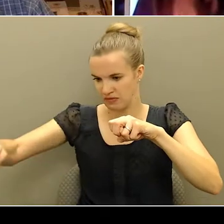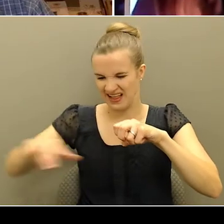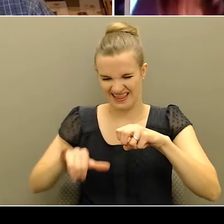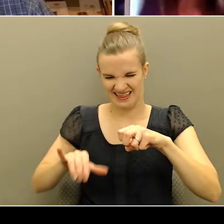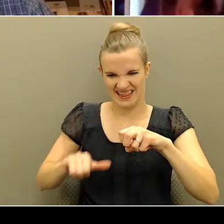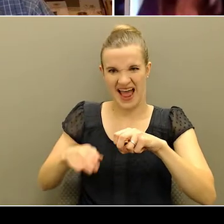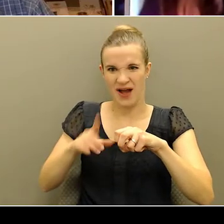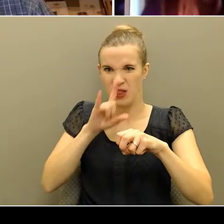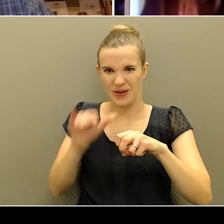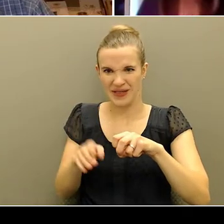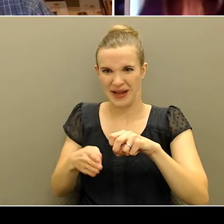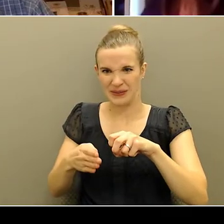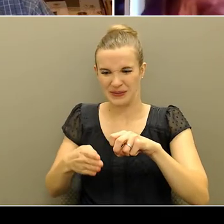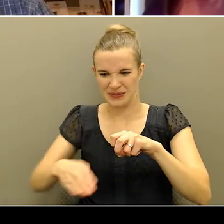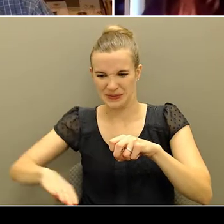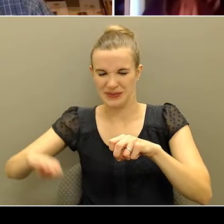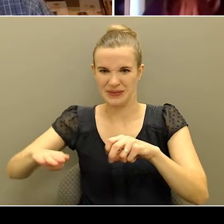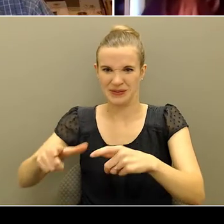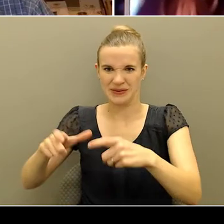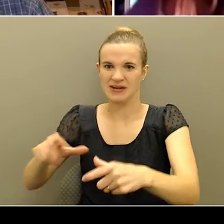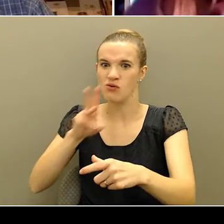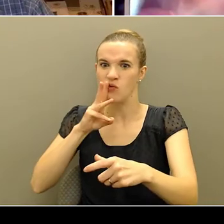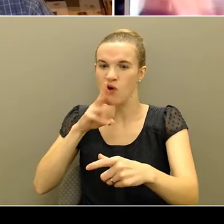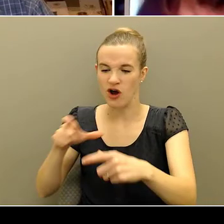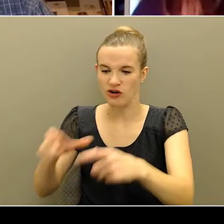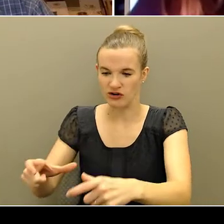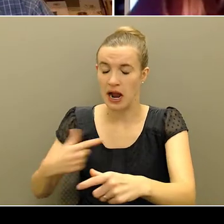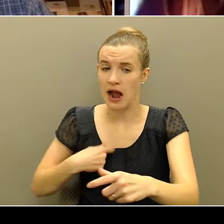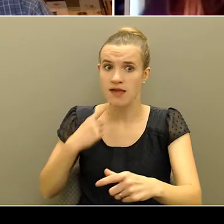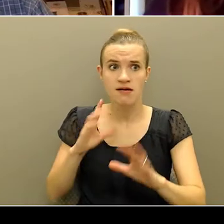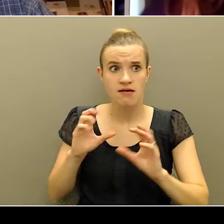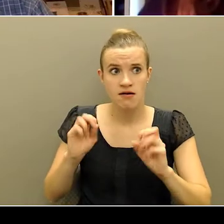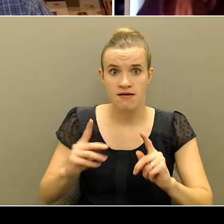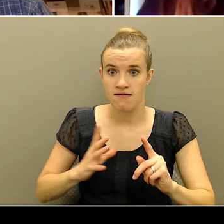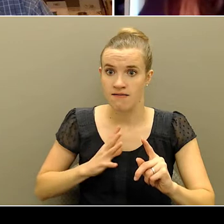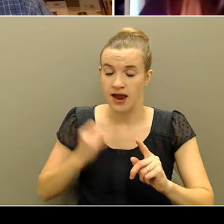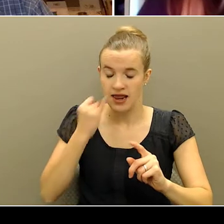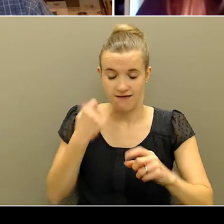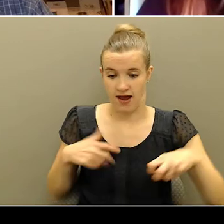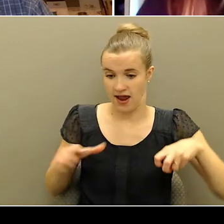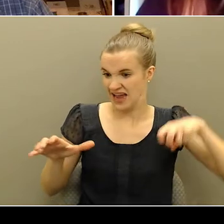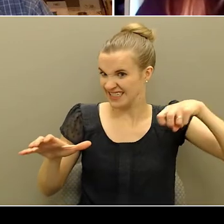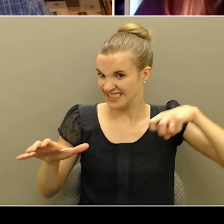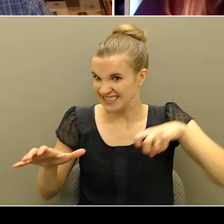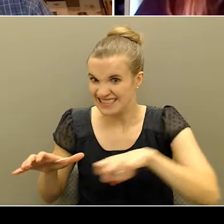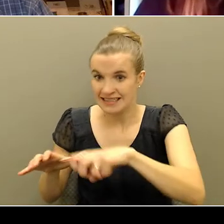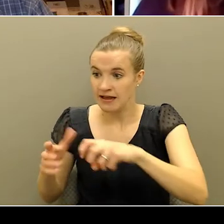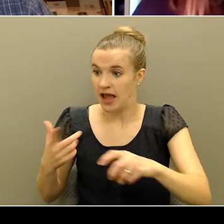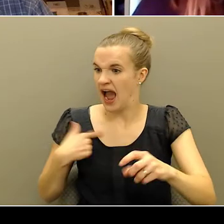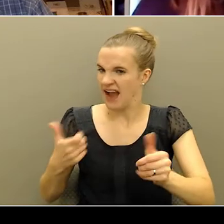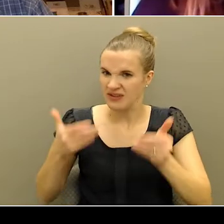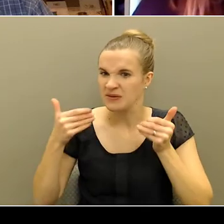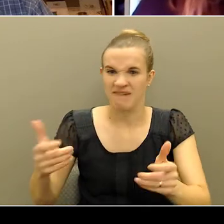that was firm enough not to collapse in order to get to this trail. And I made